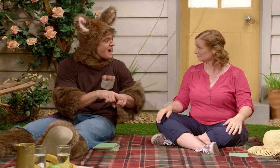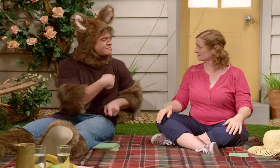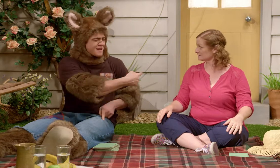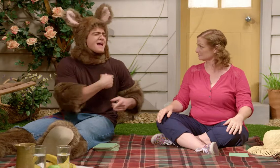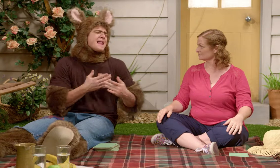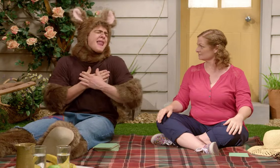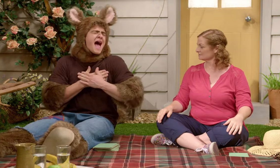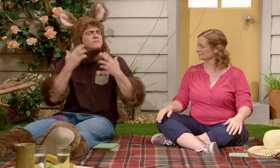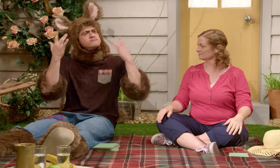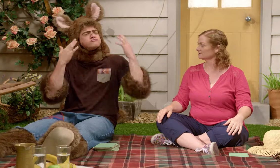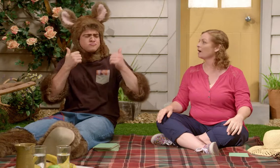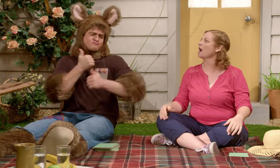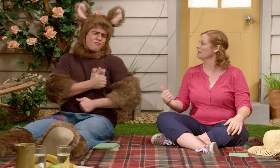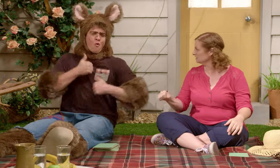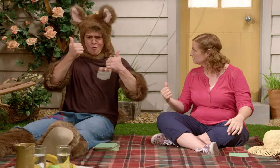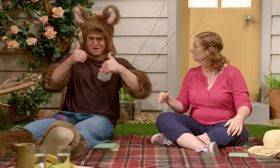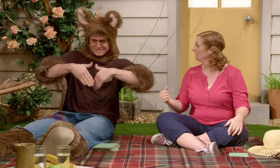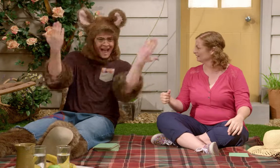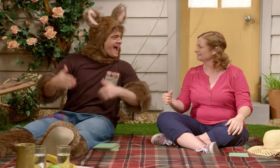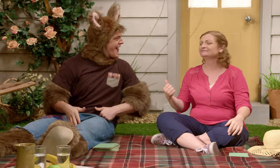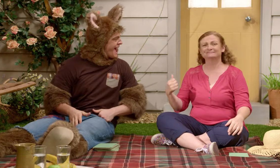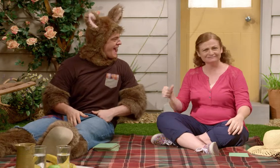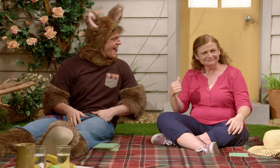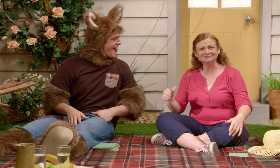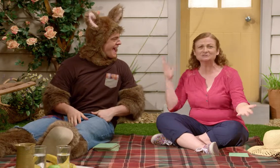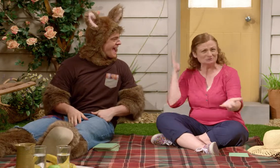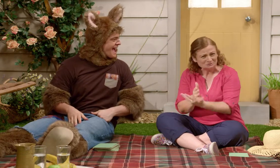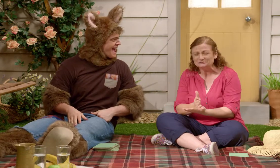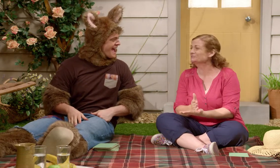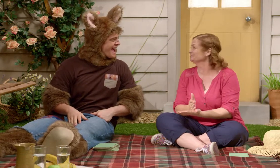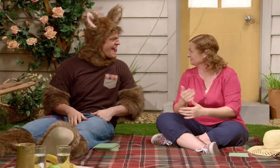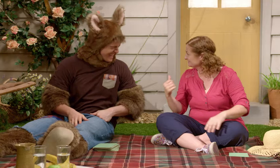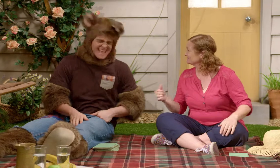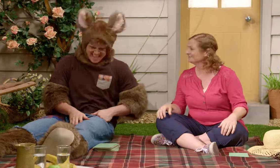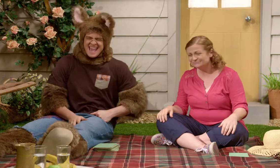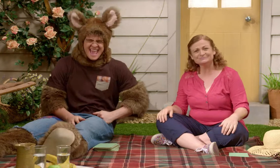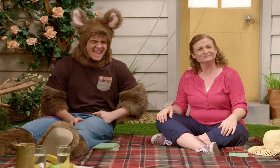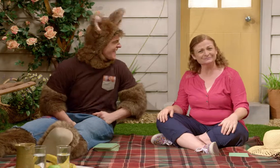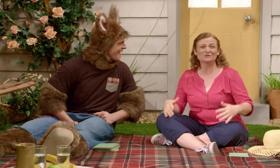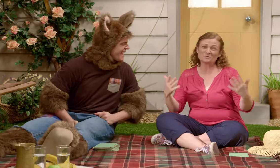We're the same because we both love thinking about what a great day we've had. Well that's true Possum.